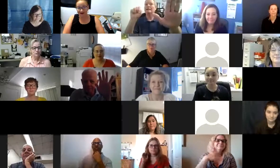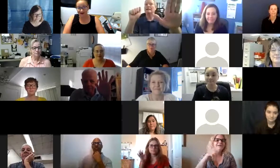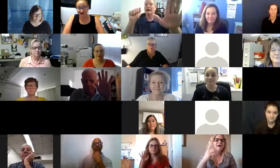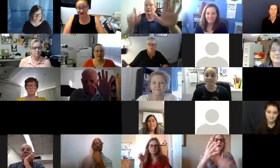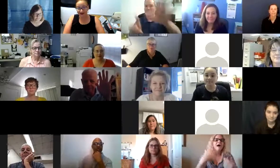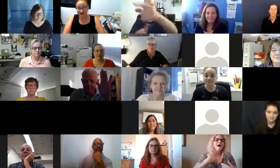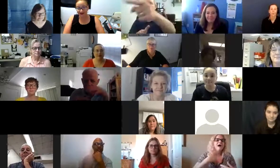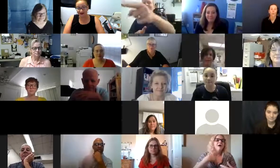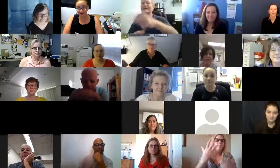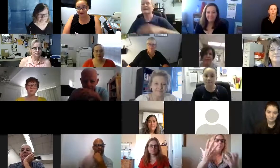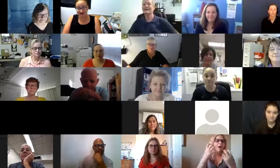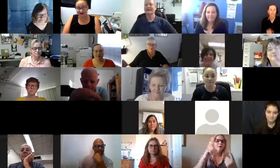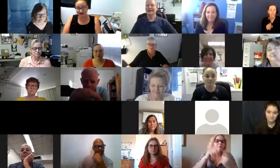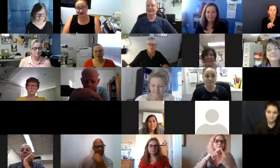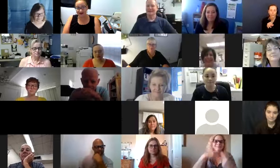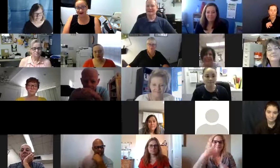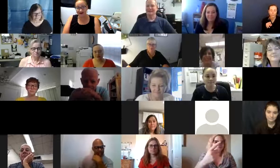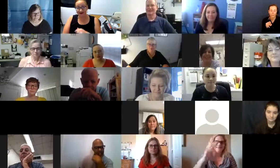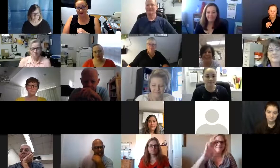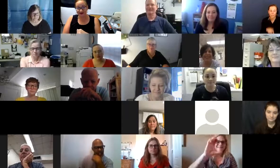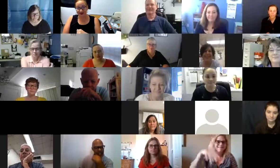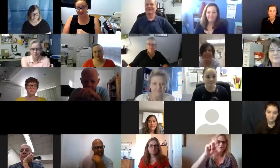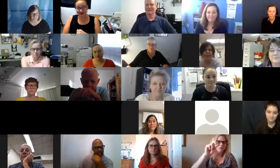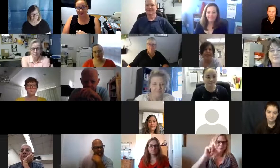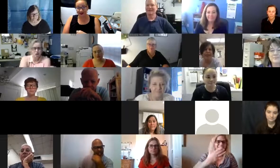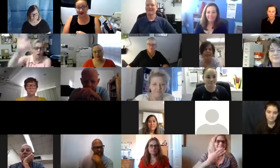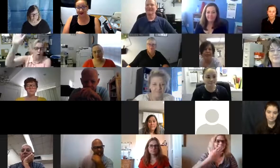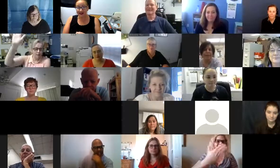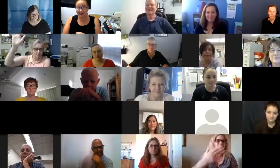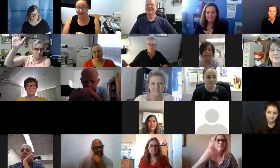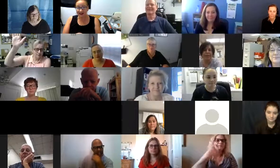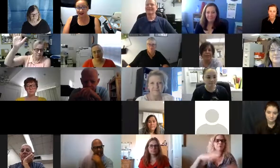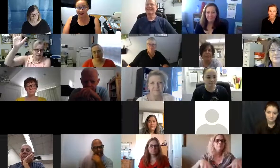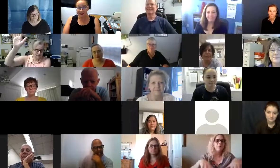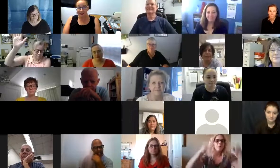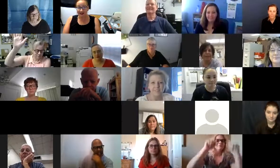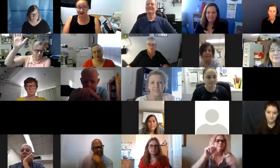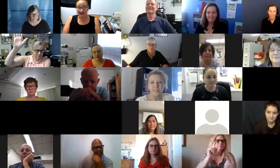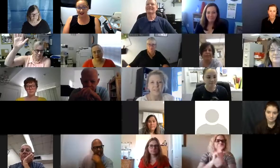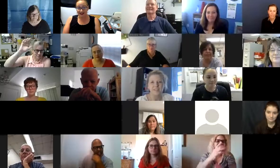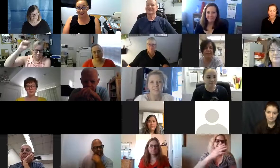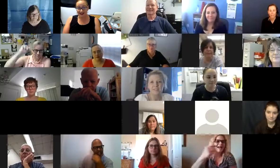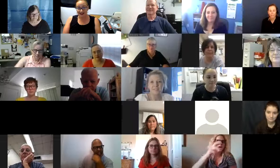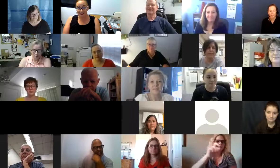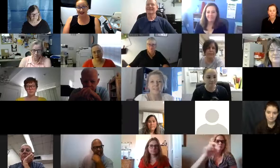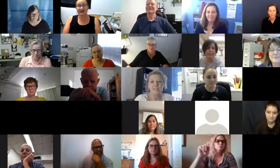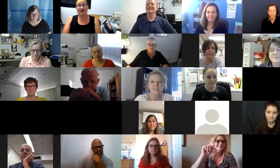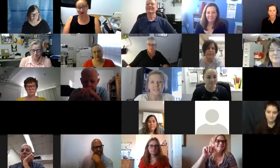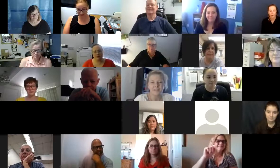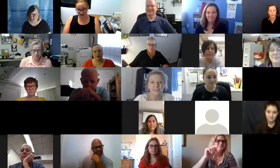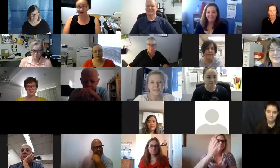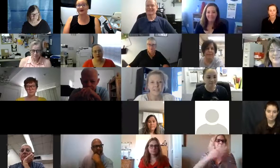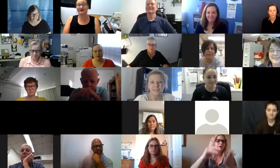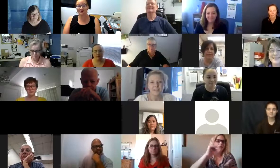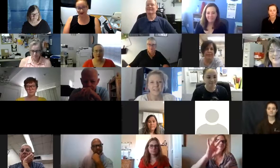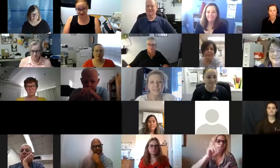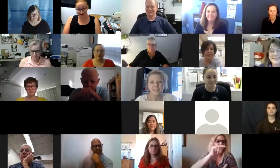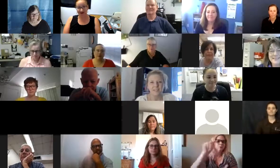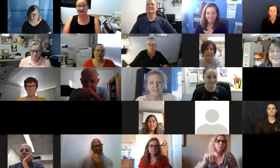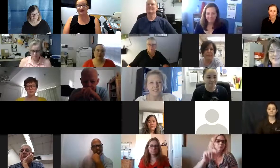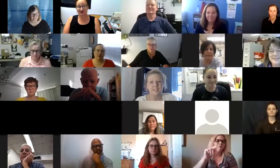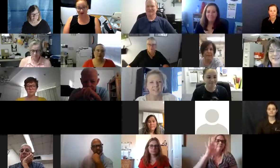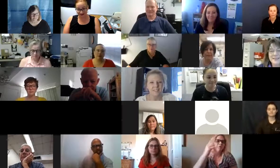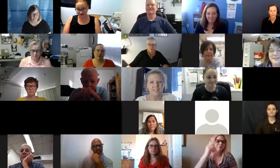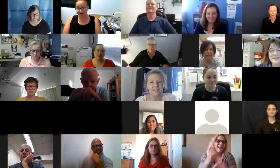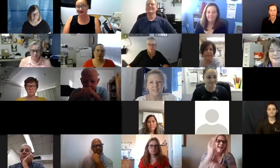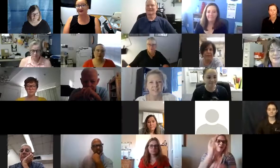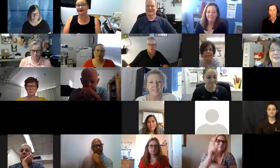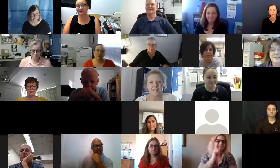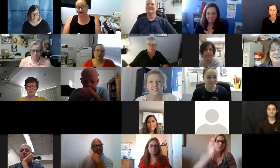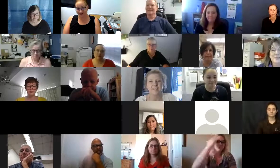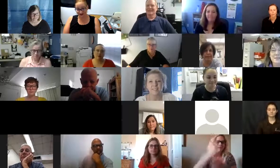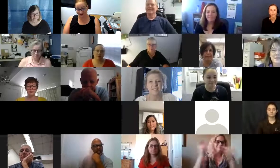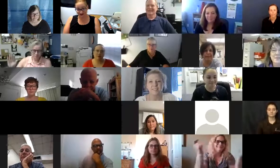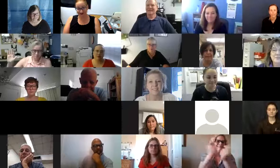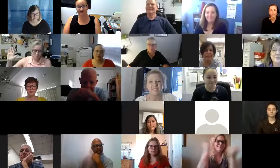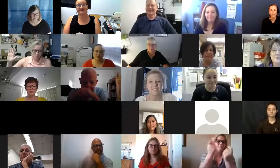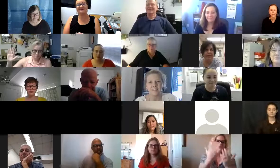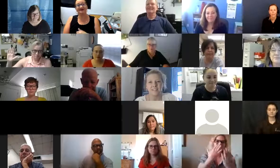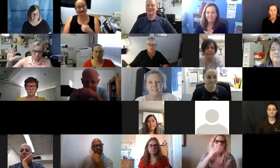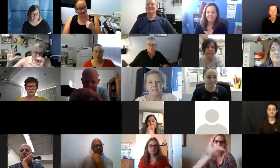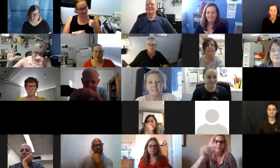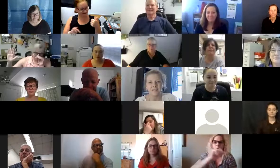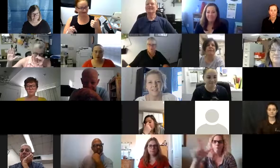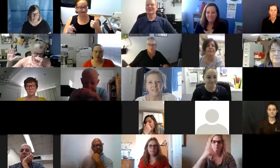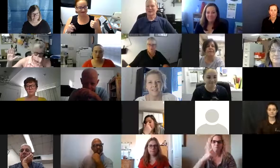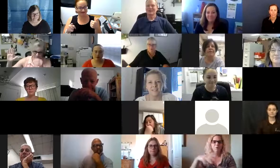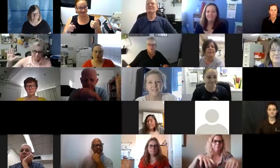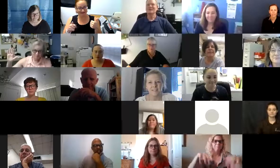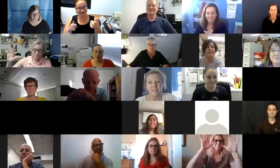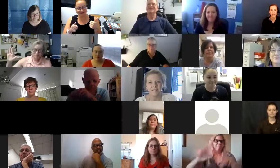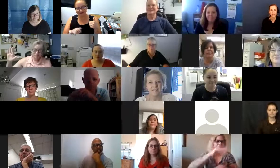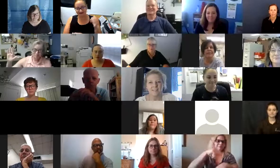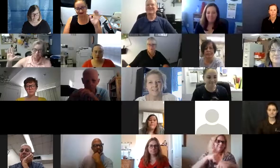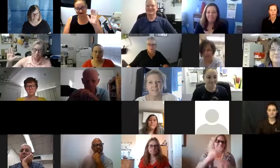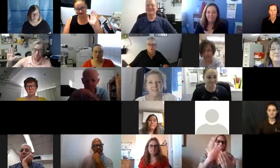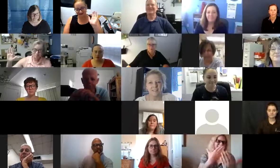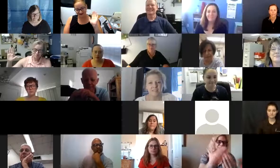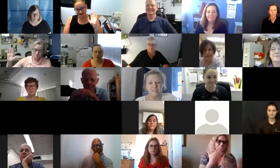Lisa: We want to thank you, COPD, for hosting the meet and greet as a part of Tucson's 4th annual Deaf Awareness Week (DAW). Thank you!